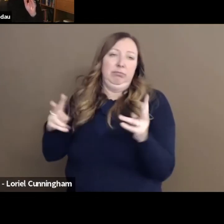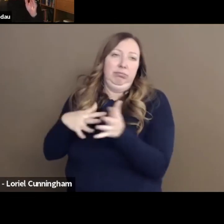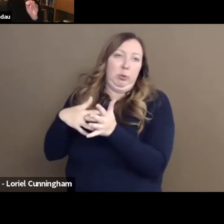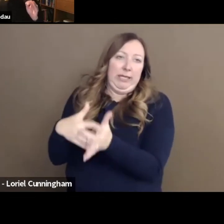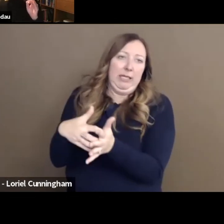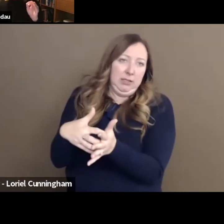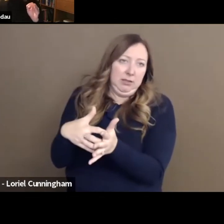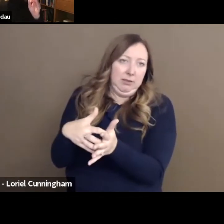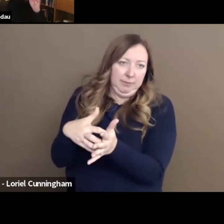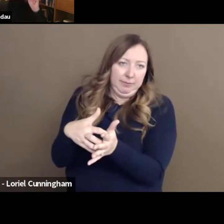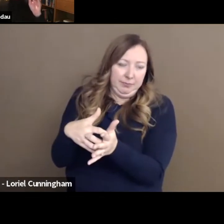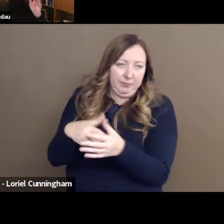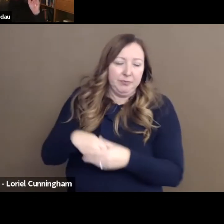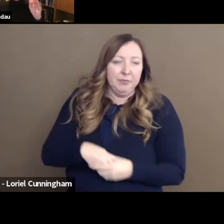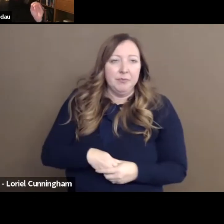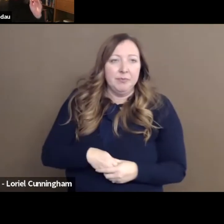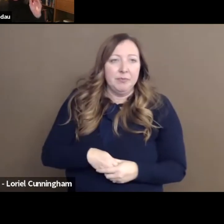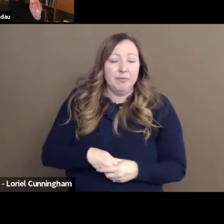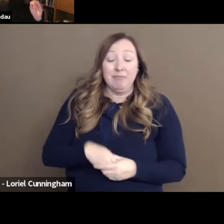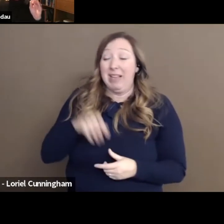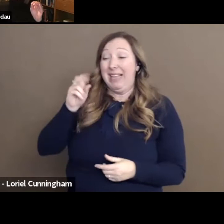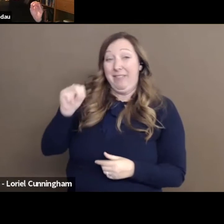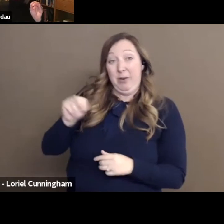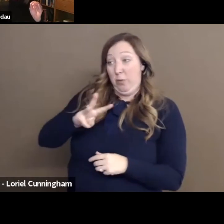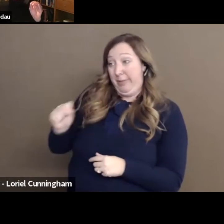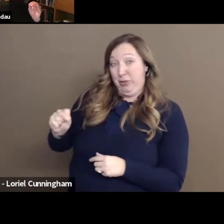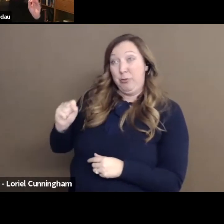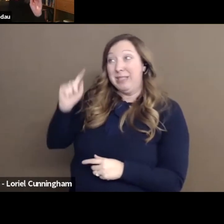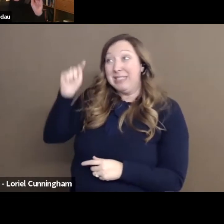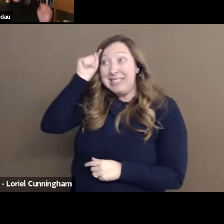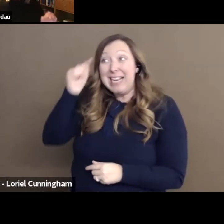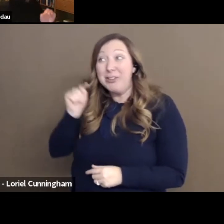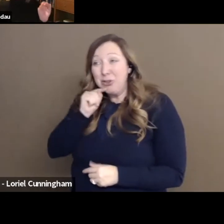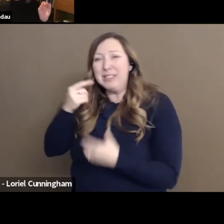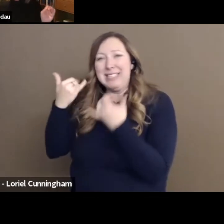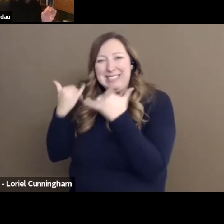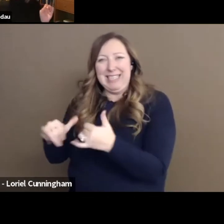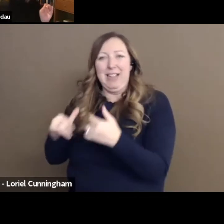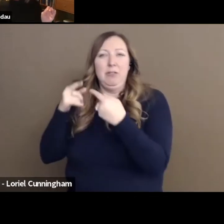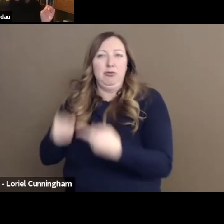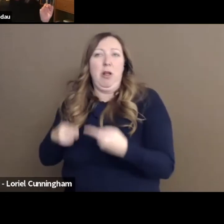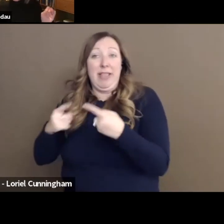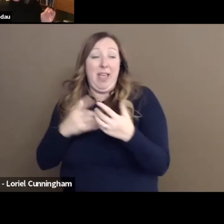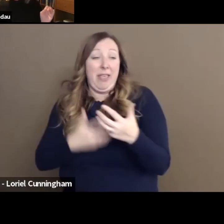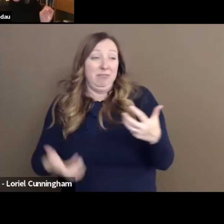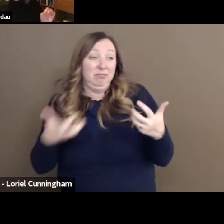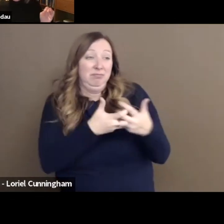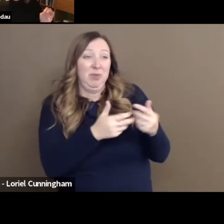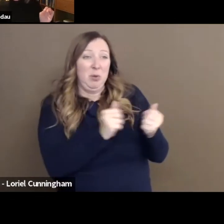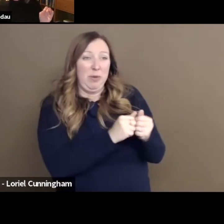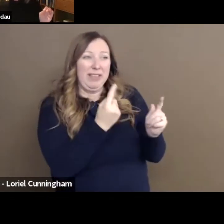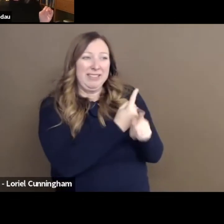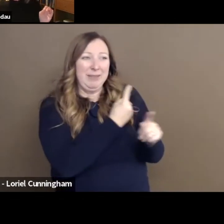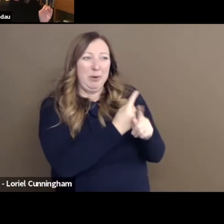adolescents announce that they're at the equivalent of a three to four year old they're worse than their typically